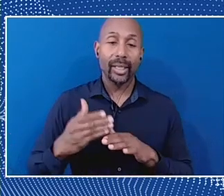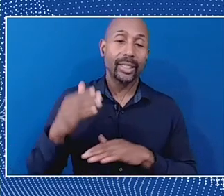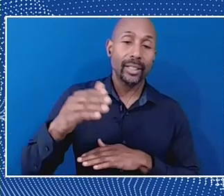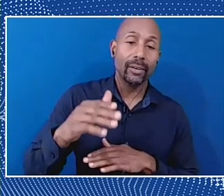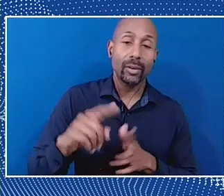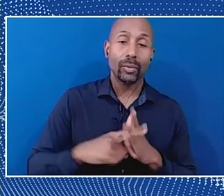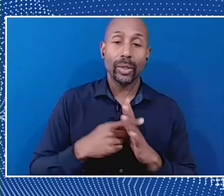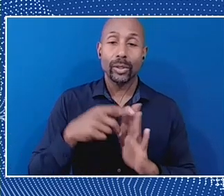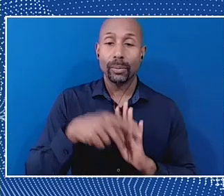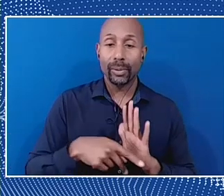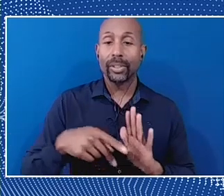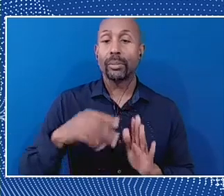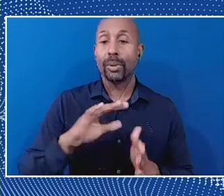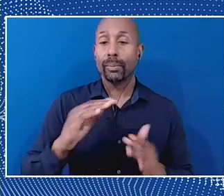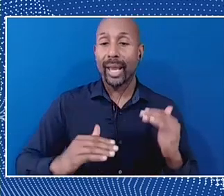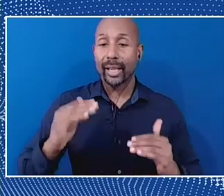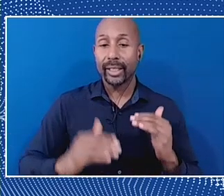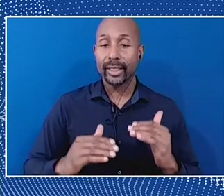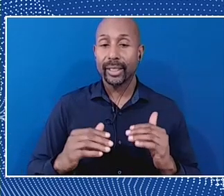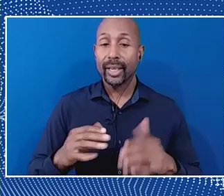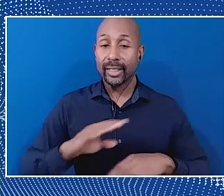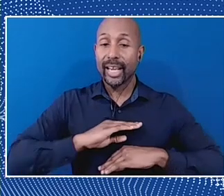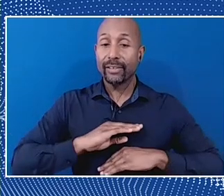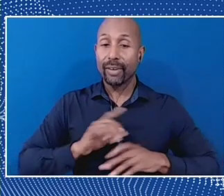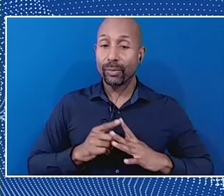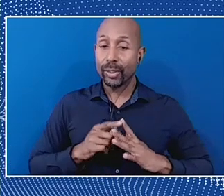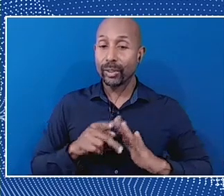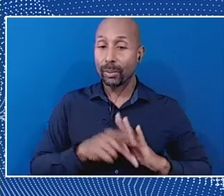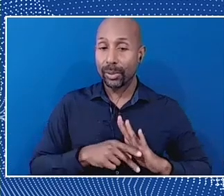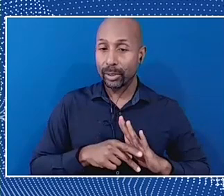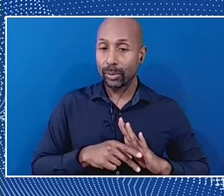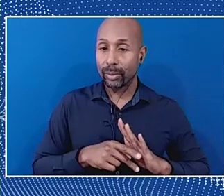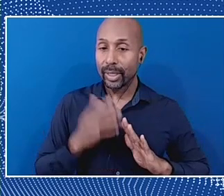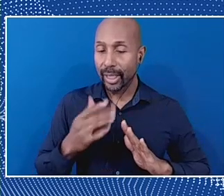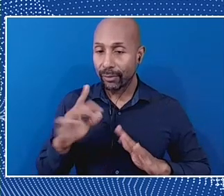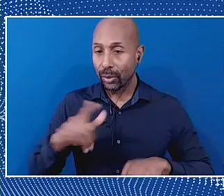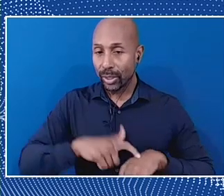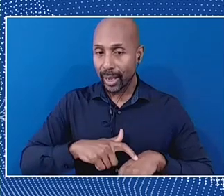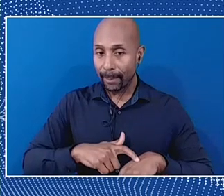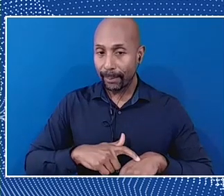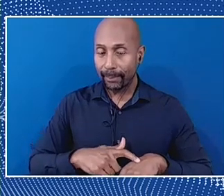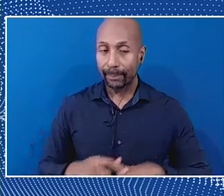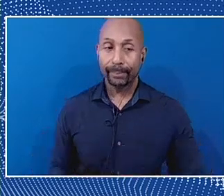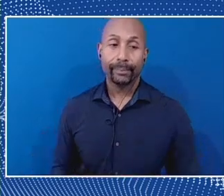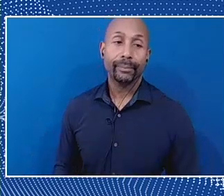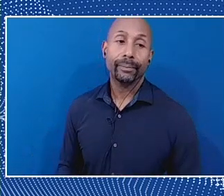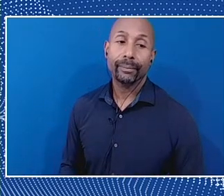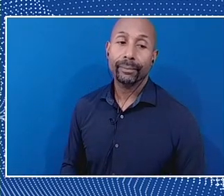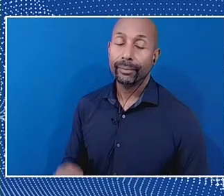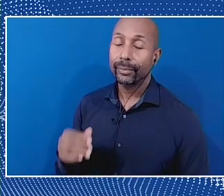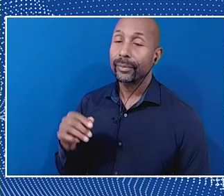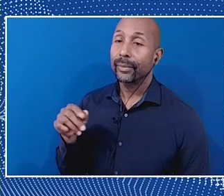Alright, so thank you. The purpose of this is public commentary. We appreciate your public comments.